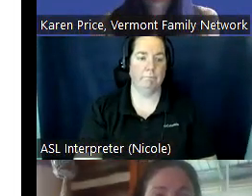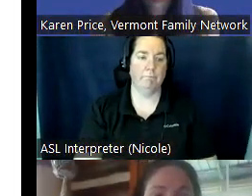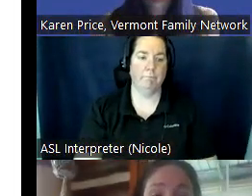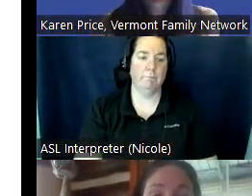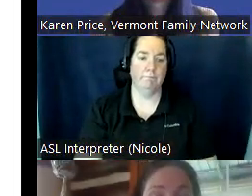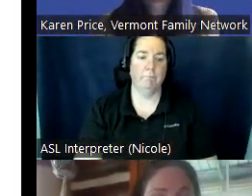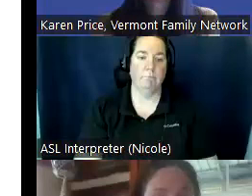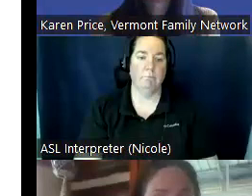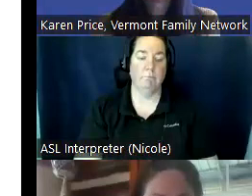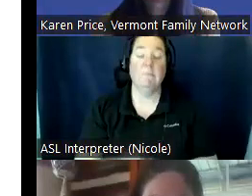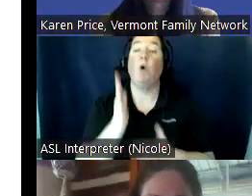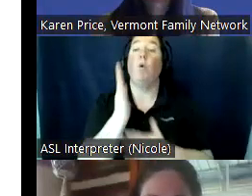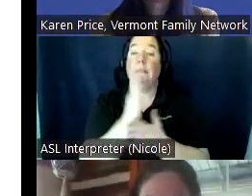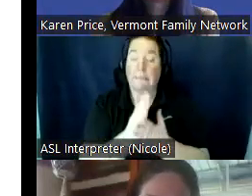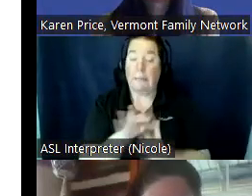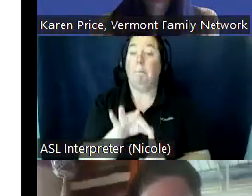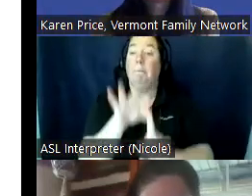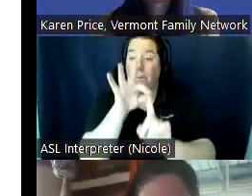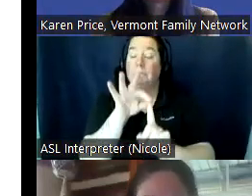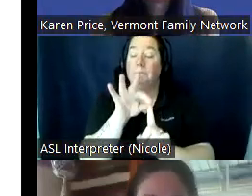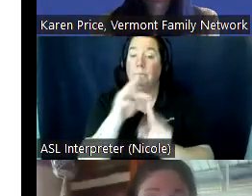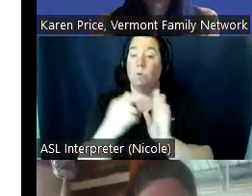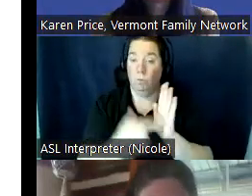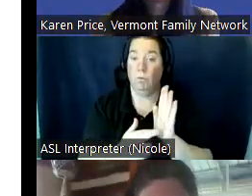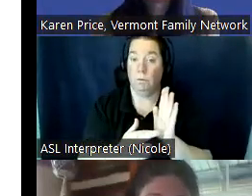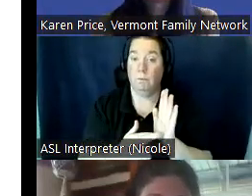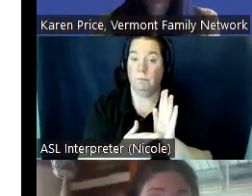There are some exceptions to this rule. The exceptions to this rule